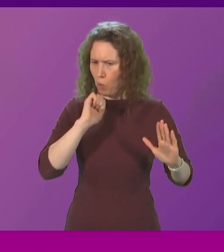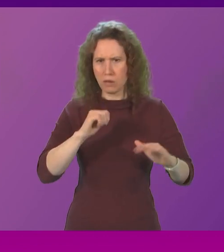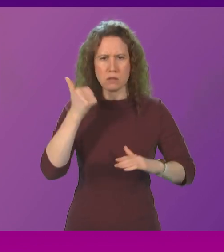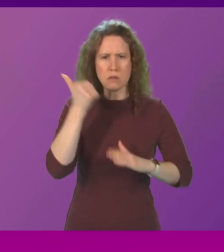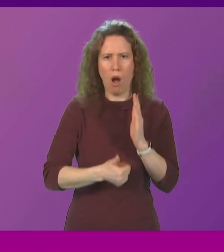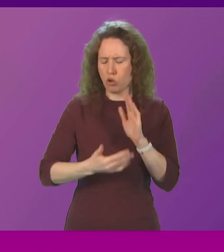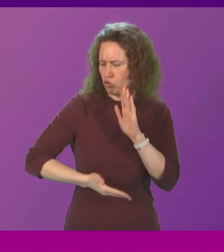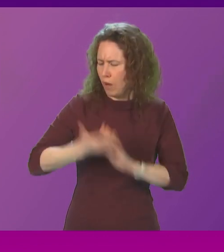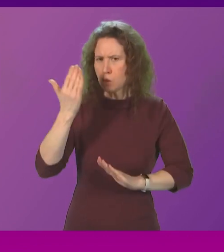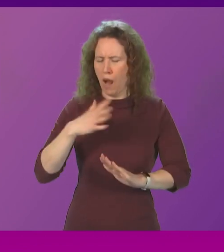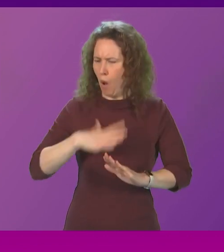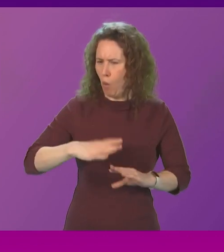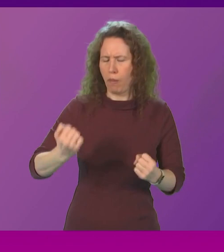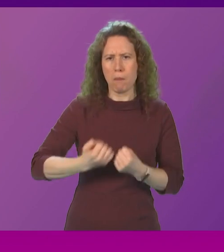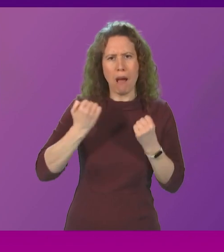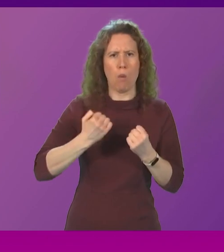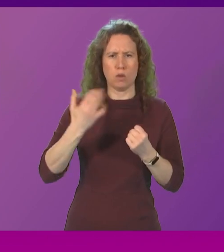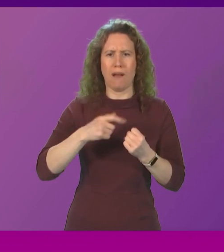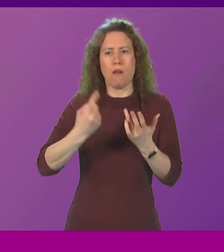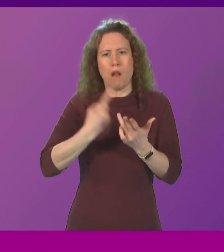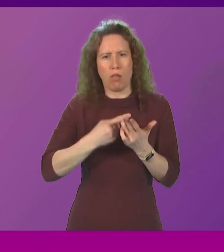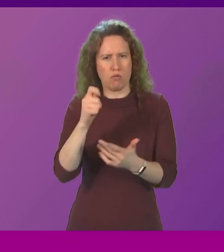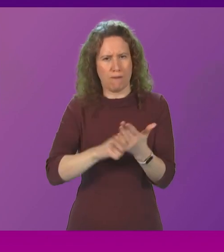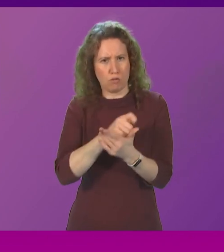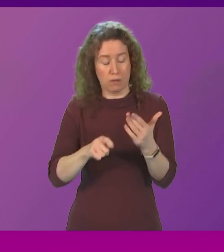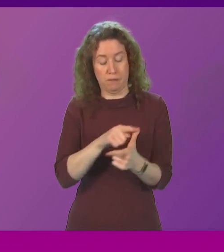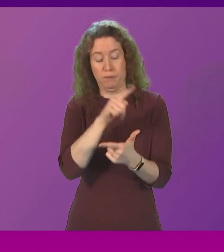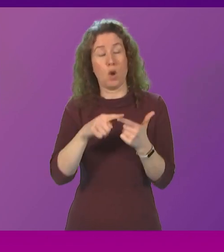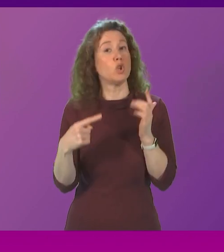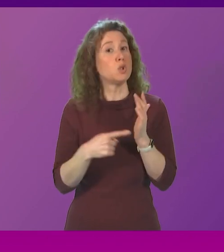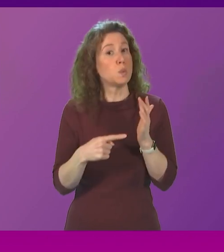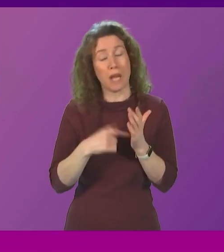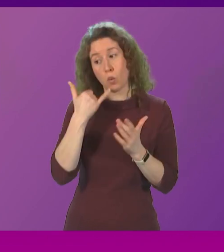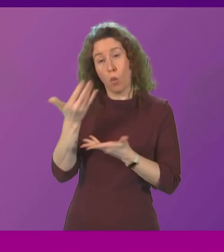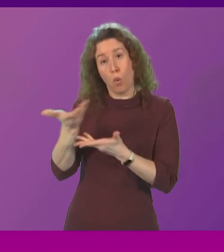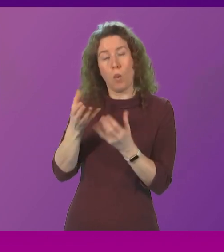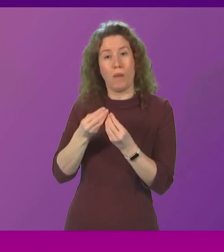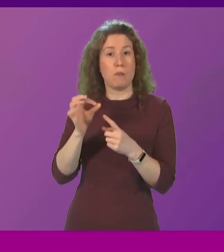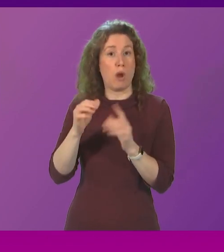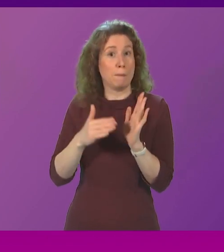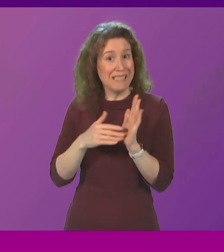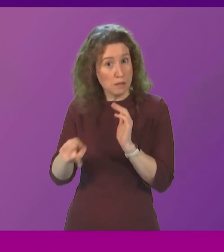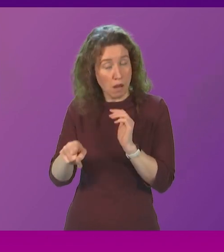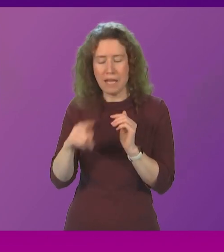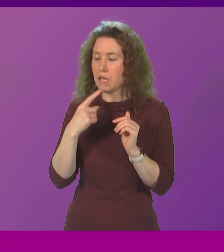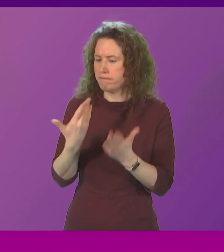away” for the powers to hold another referendum. On Tuesday, in a call with the Prime Minister, he demanded another independence vote.